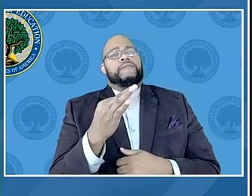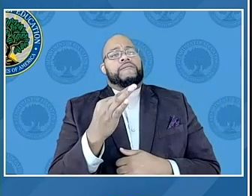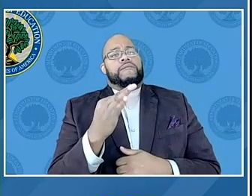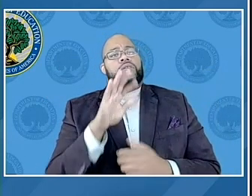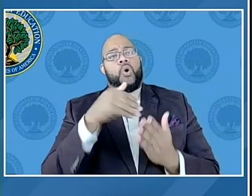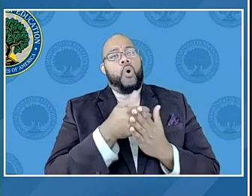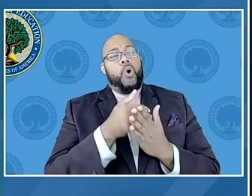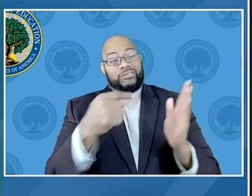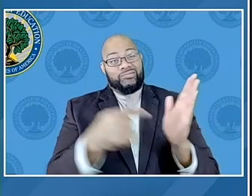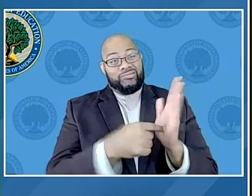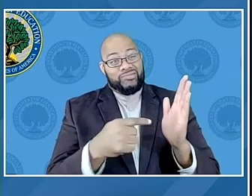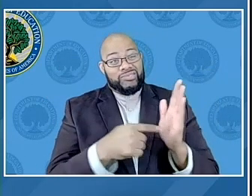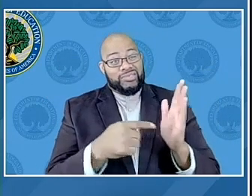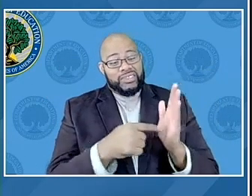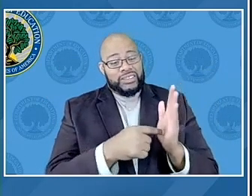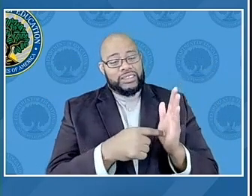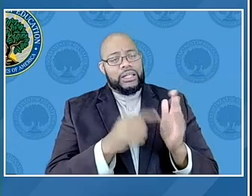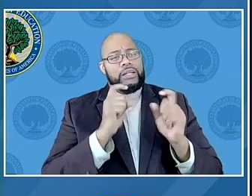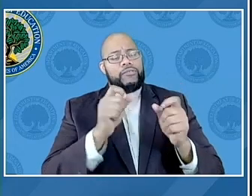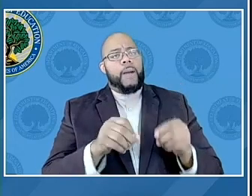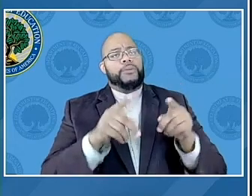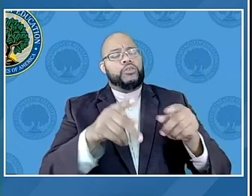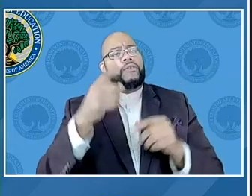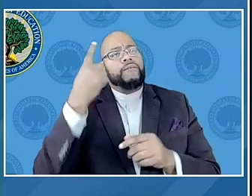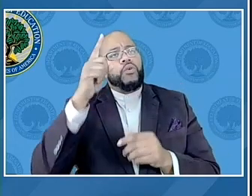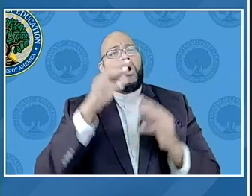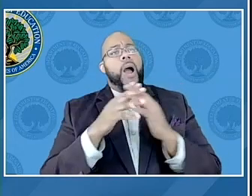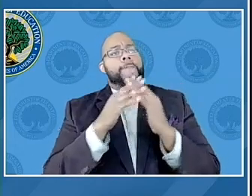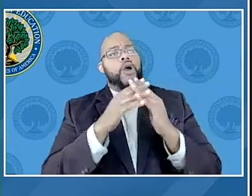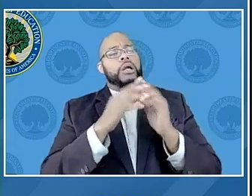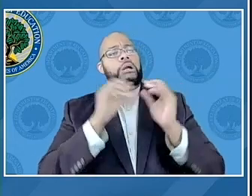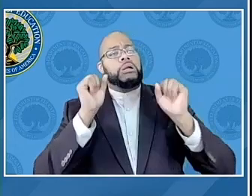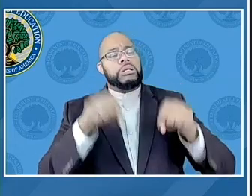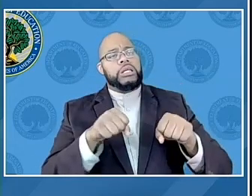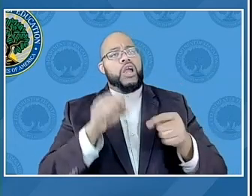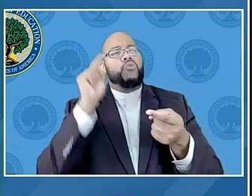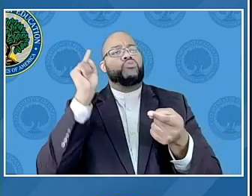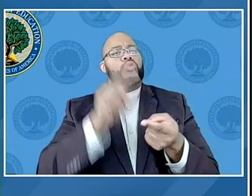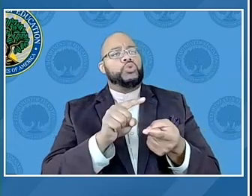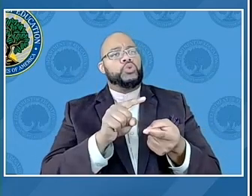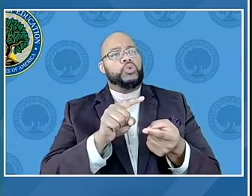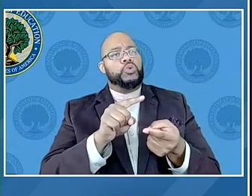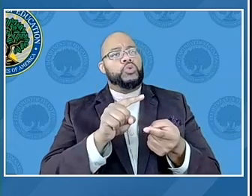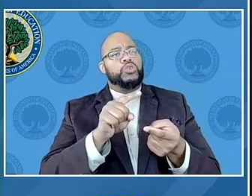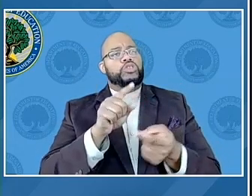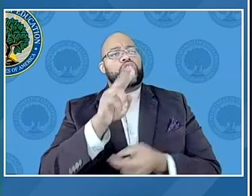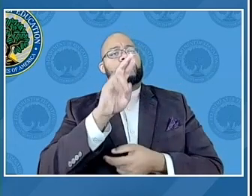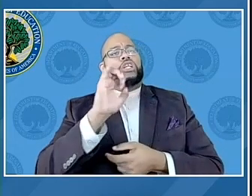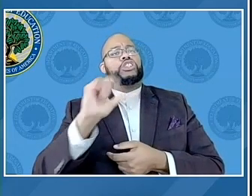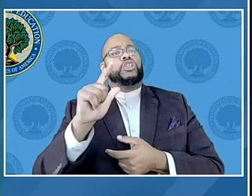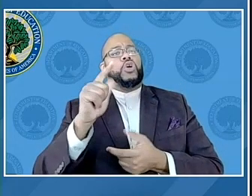it presents an opportunity for America to reduce the racial wealth gap. You know, when we think about folks'